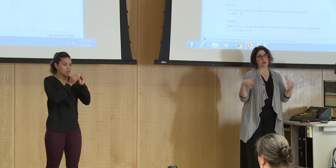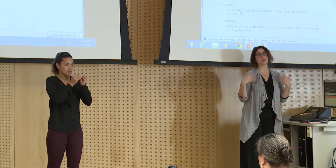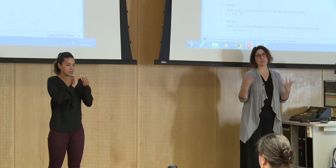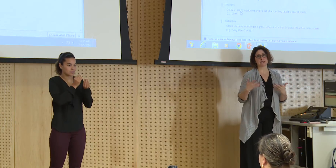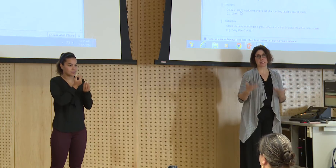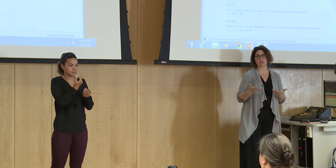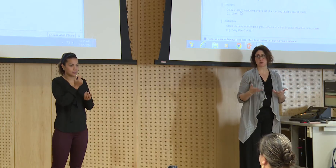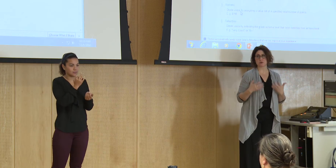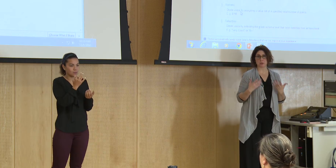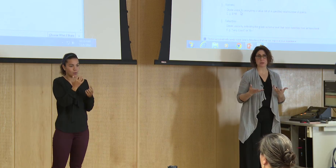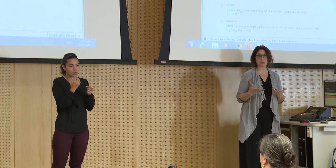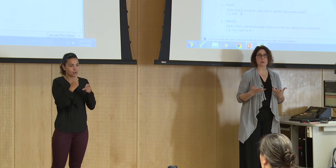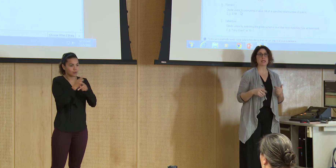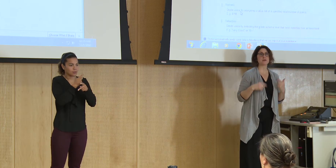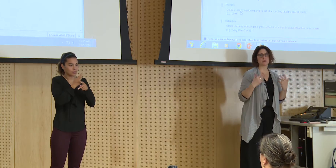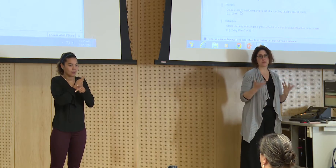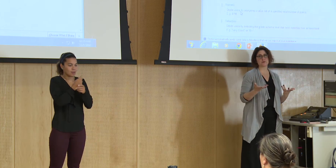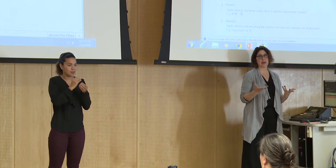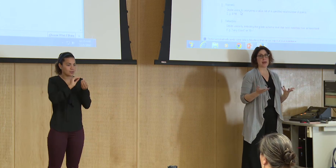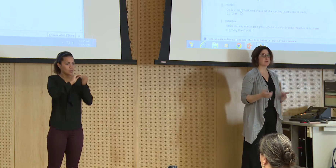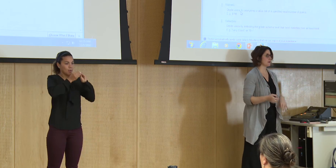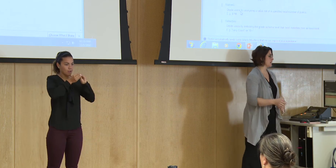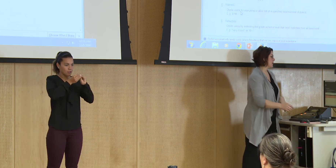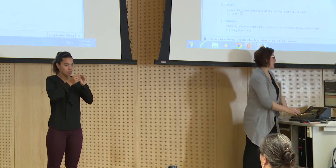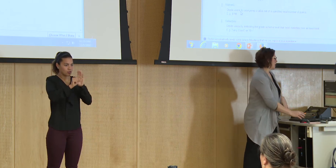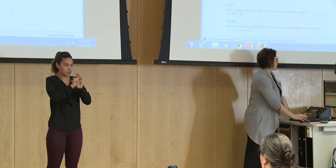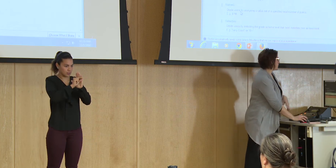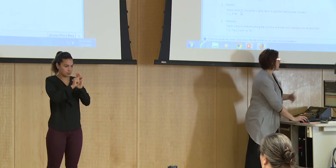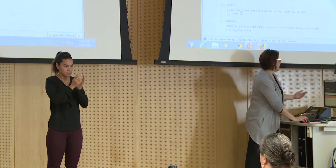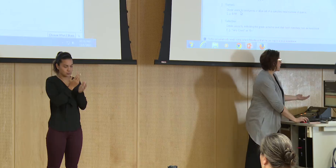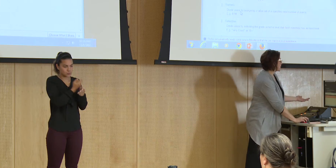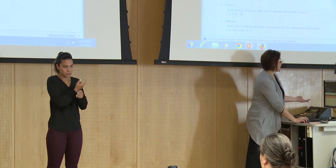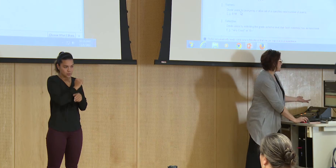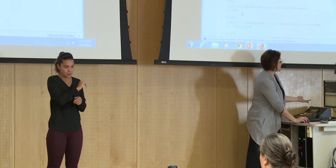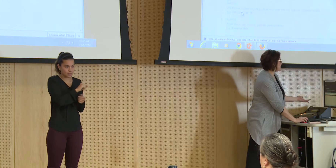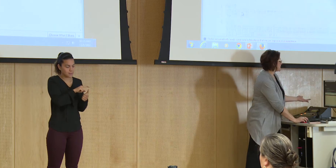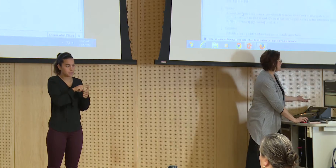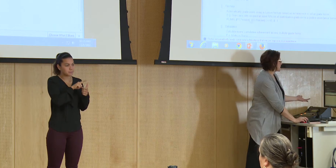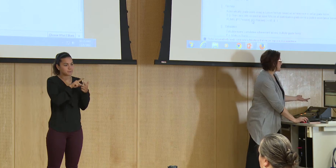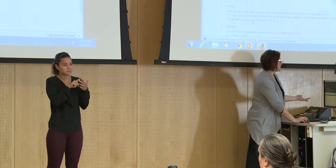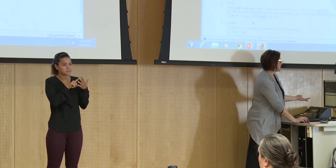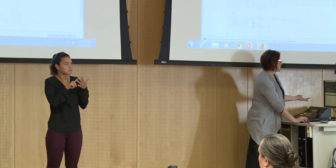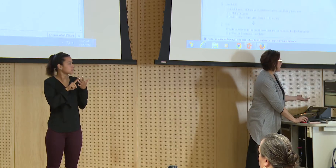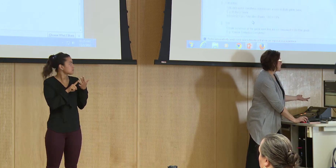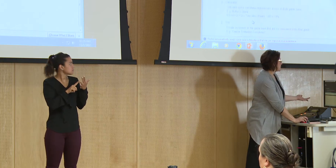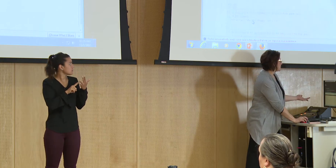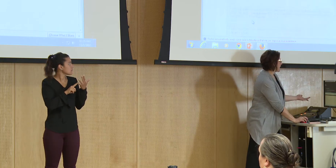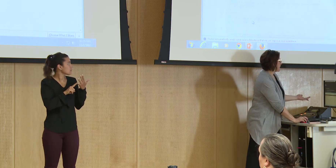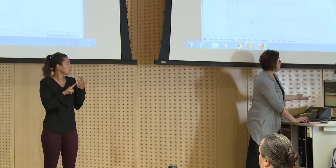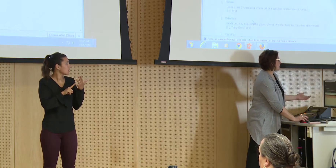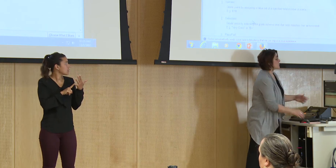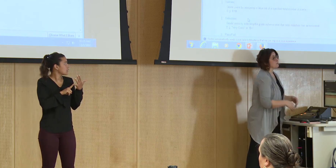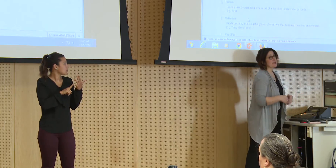an actual numerical grade, you would use that. But there are other options in here--where you can make